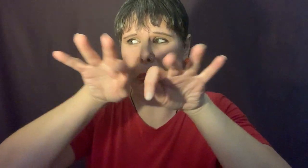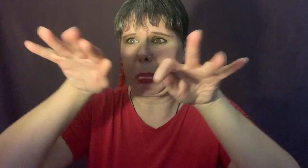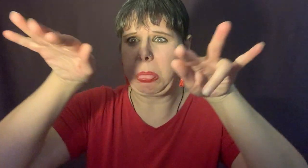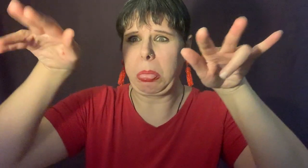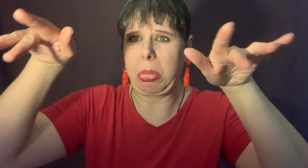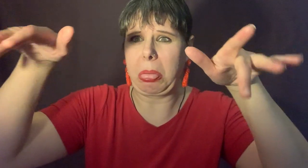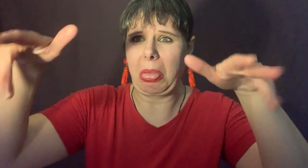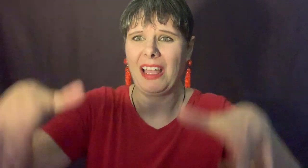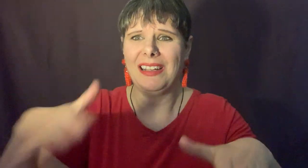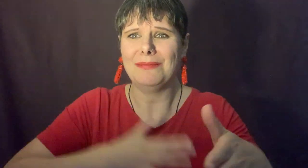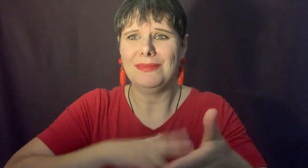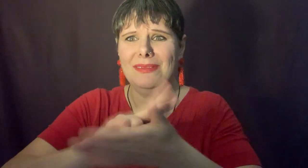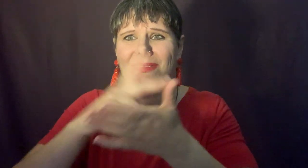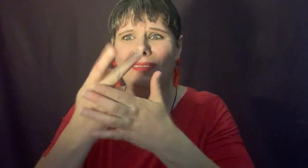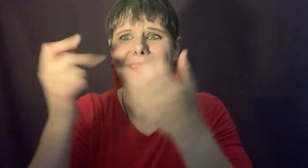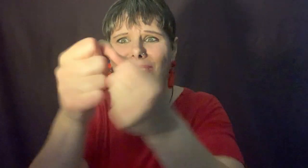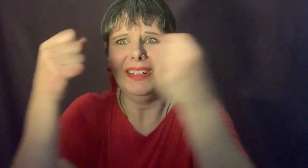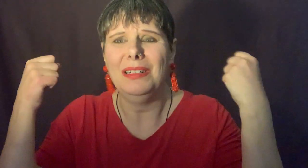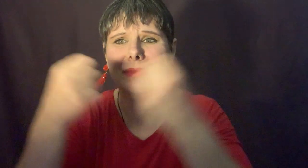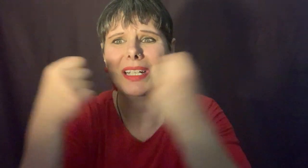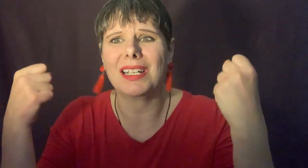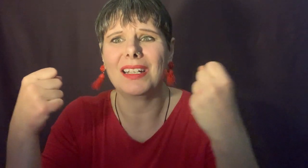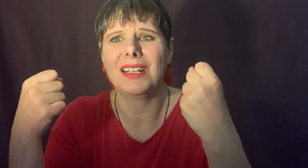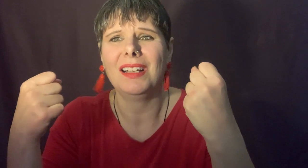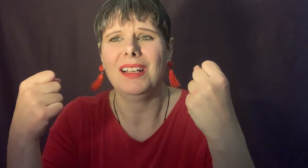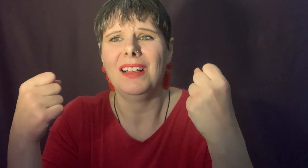to go around, spread alllll over the cabinet tops.